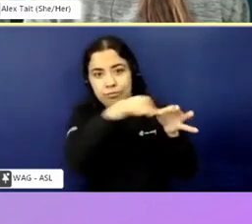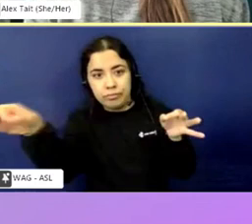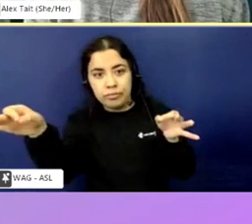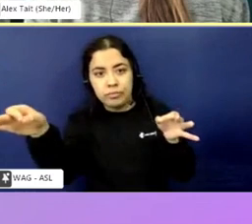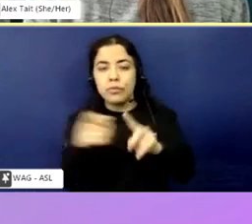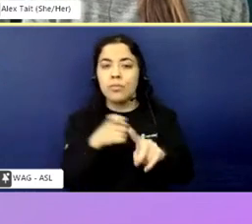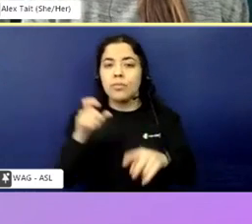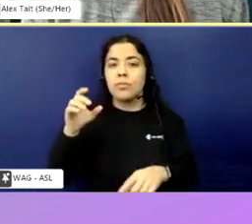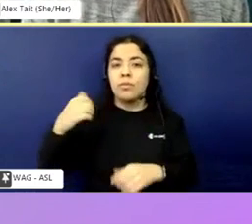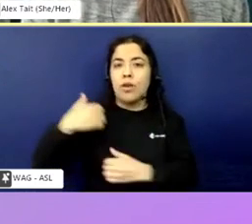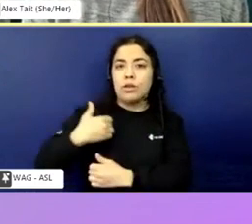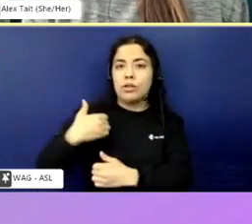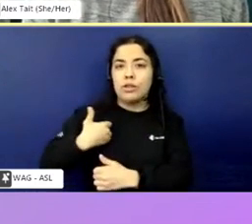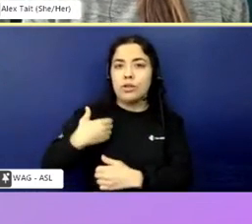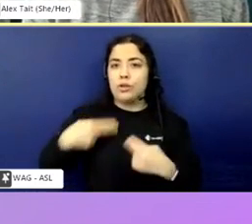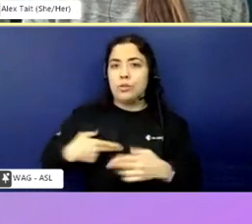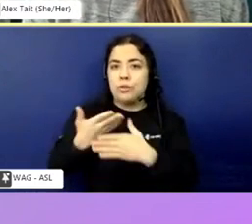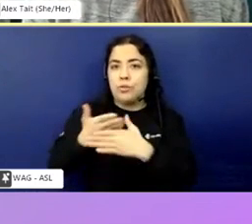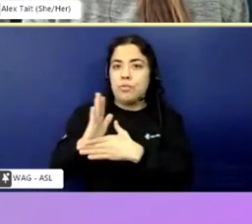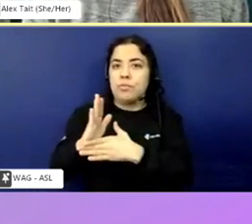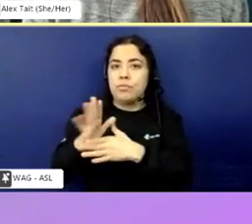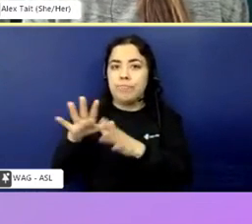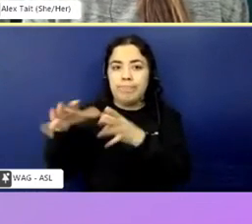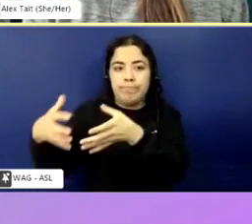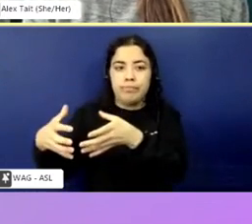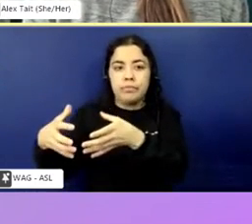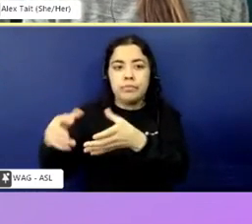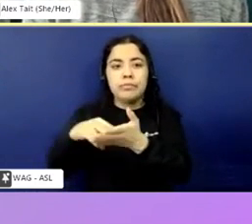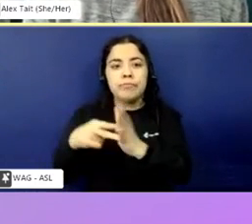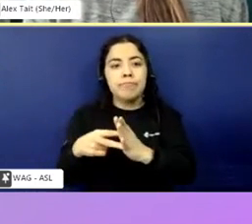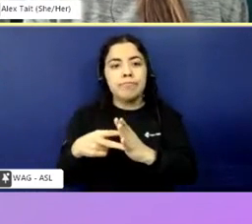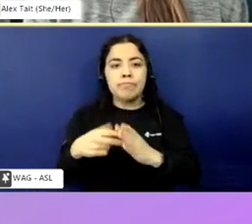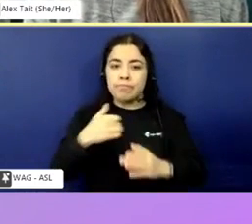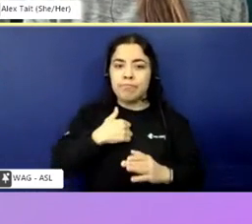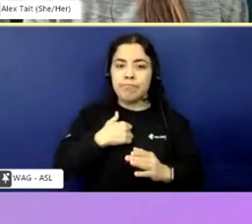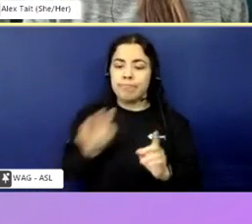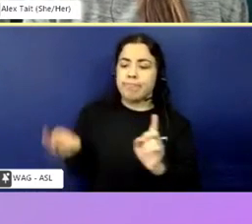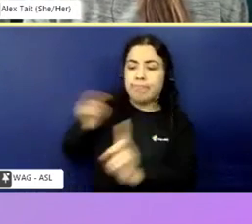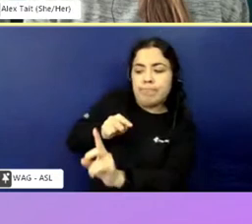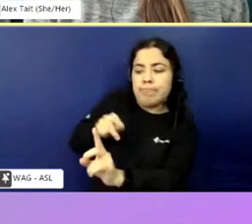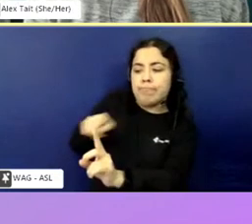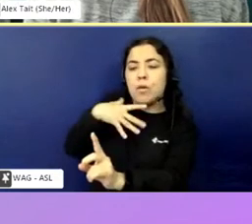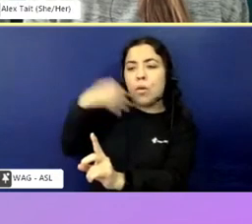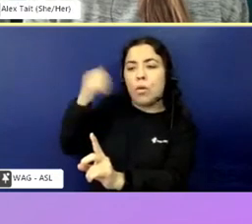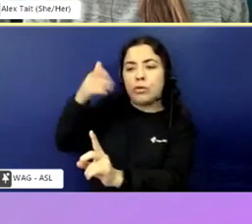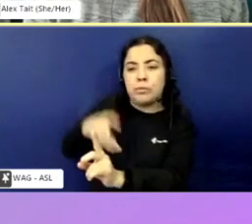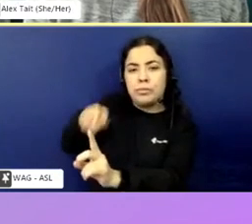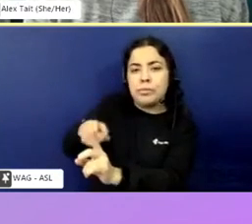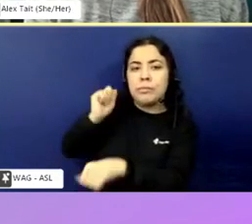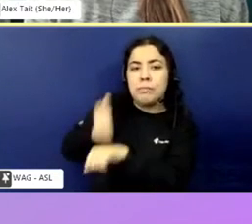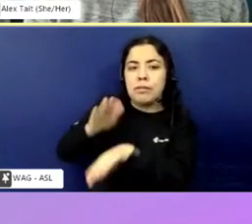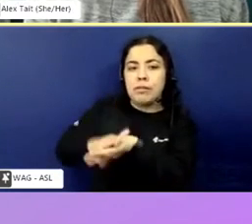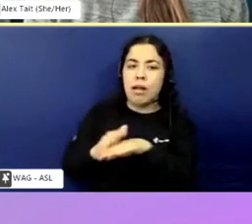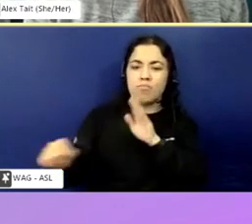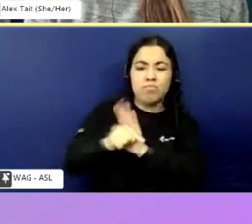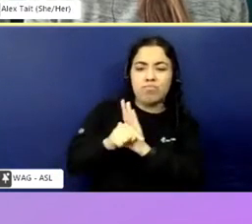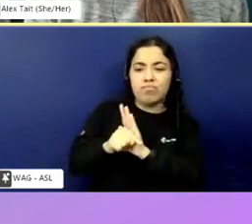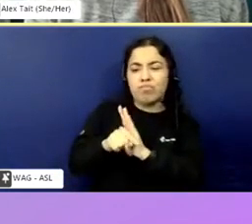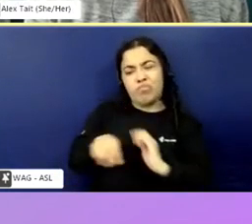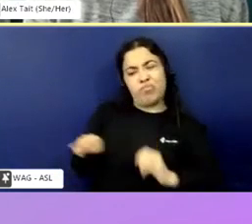also really like this definition from the Ontario human rights commission which says it's a socially